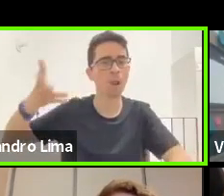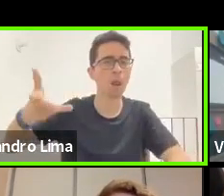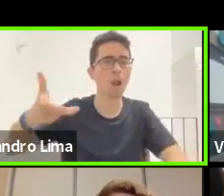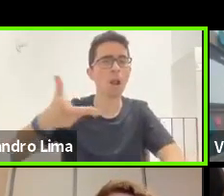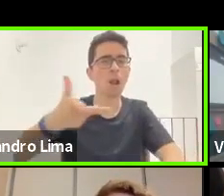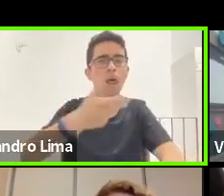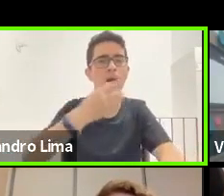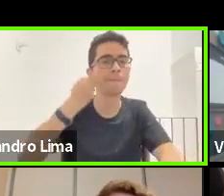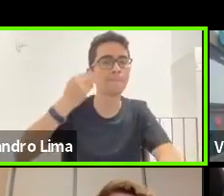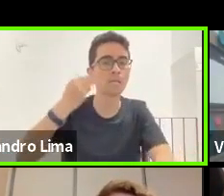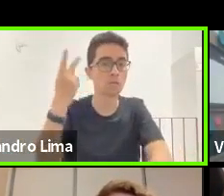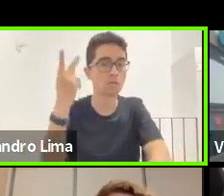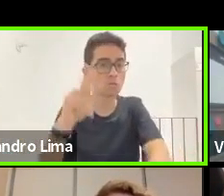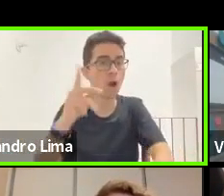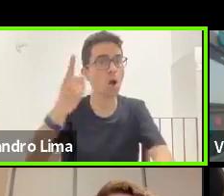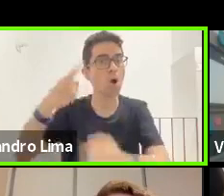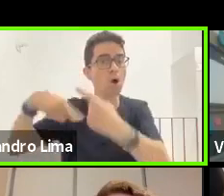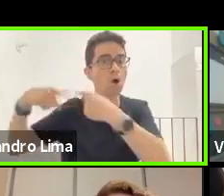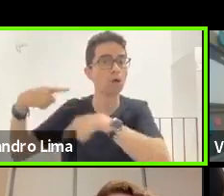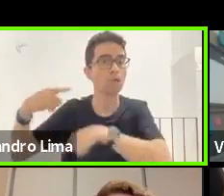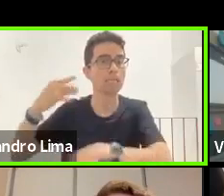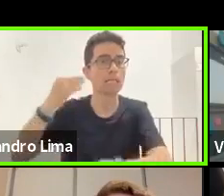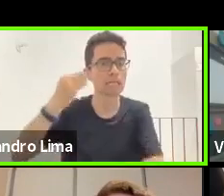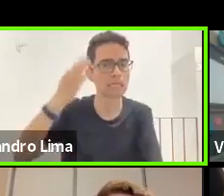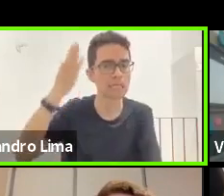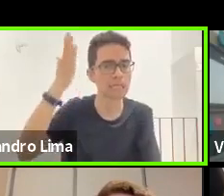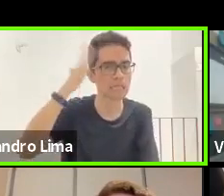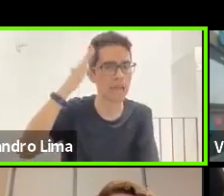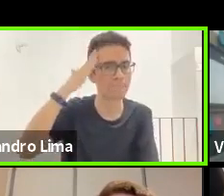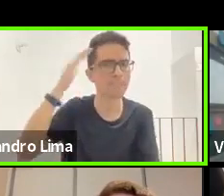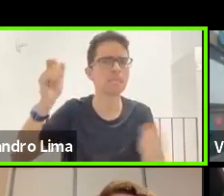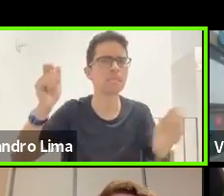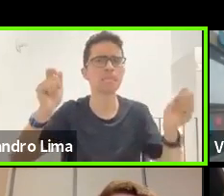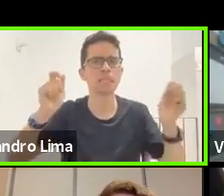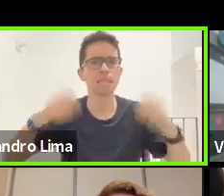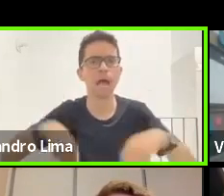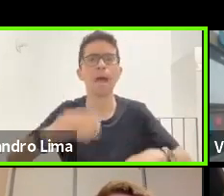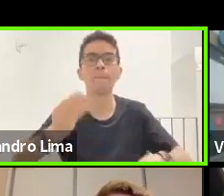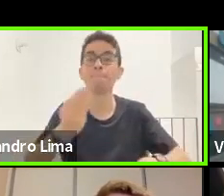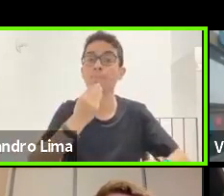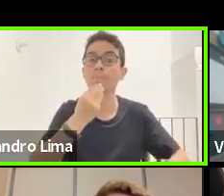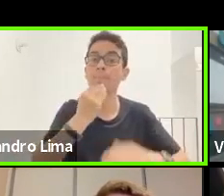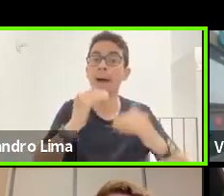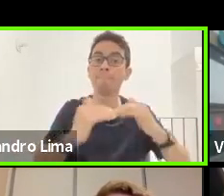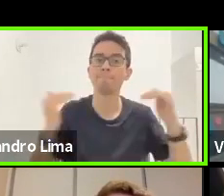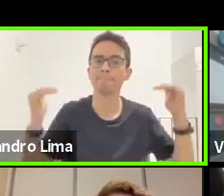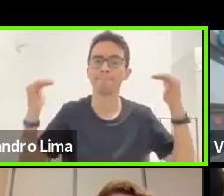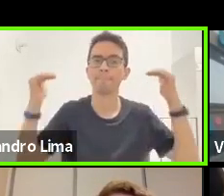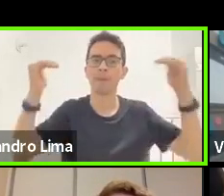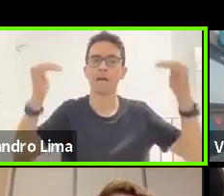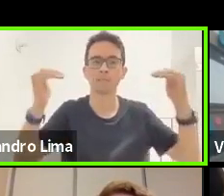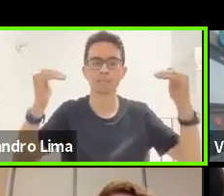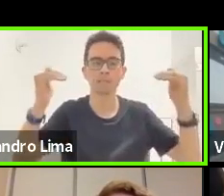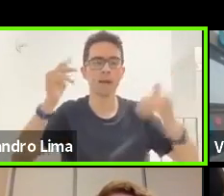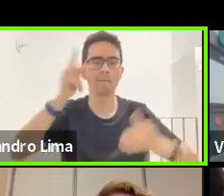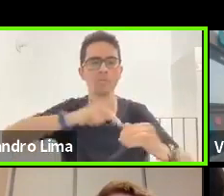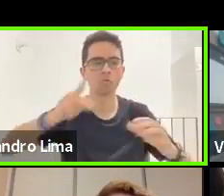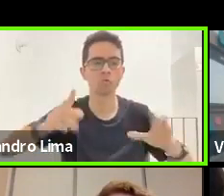on on your based on your experience. , how we could provide , how we could provide Teachers with more opportunities to. to, to understand and to